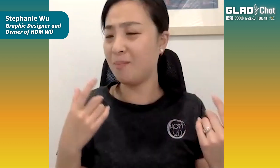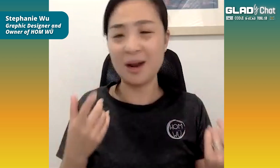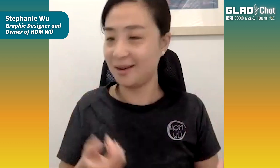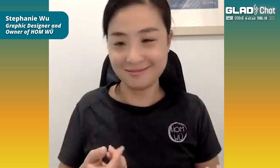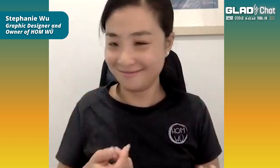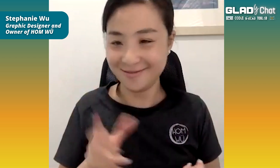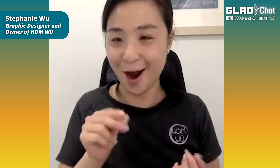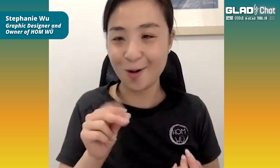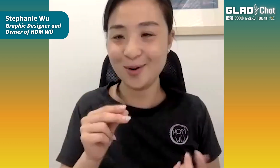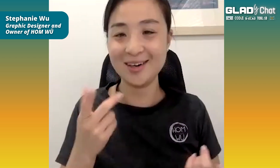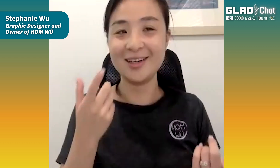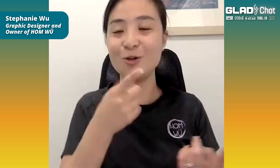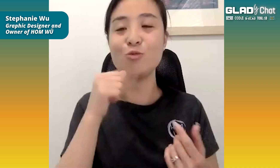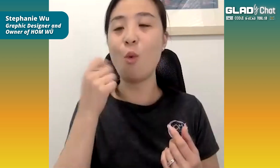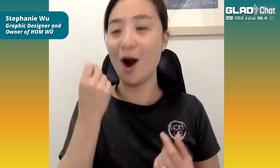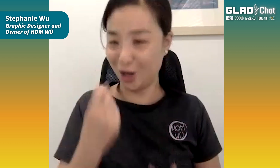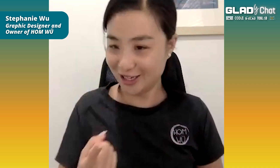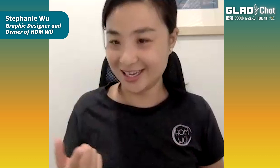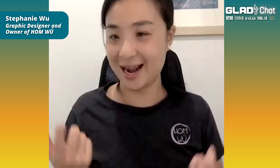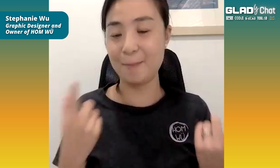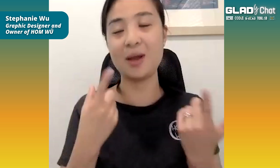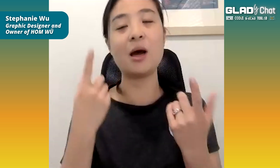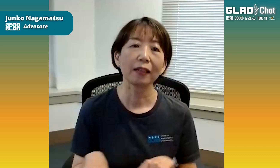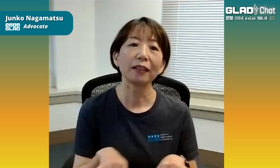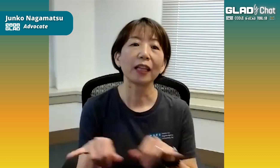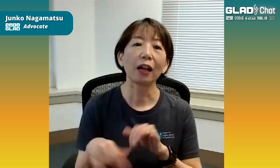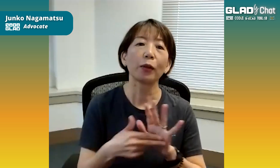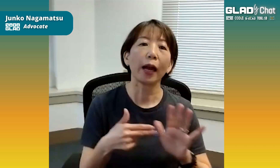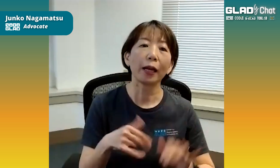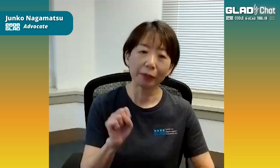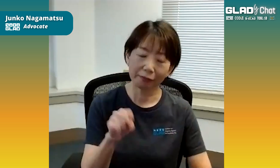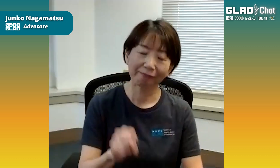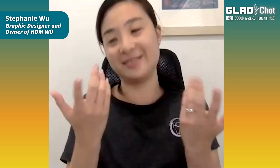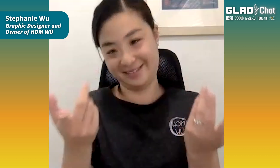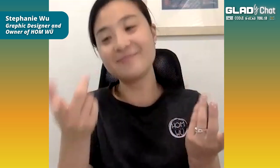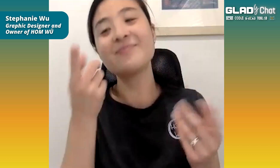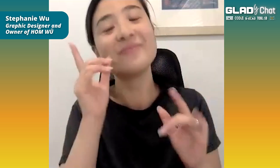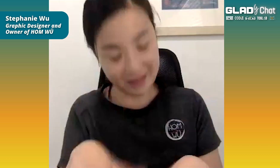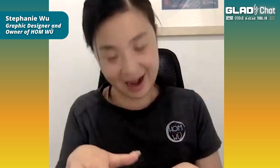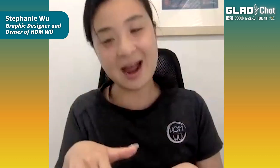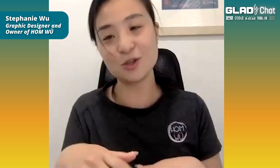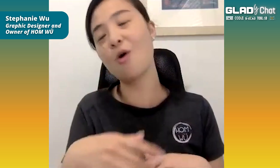no, you don’t understand the full picture. Yes, that stereotype. That, that.